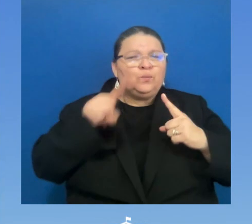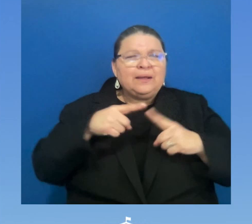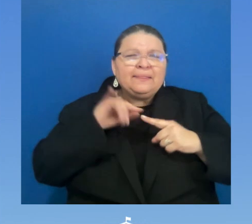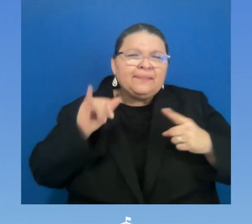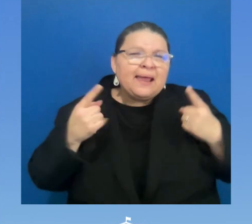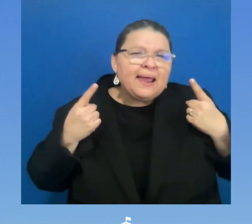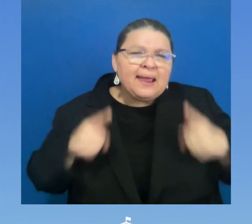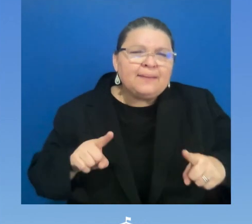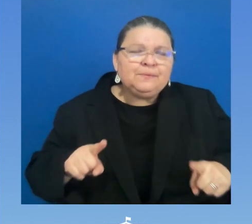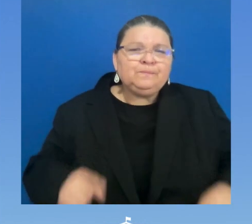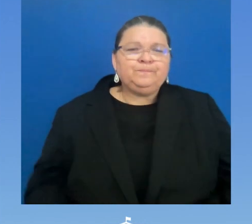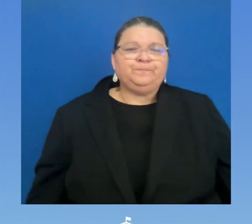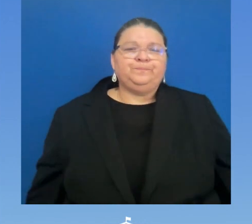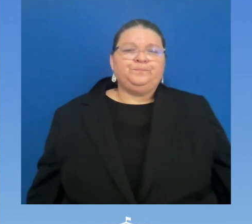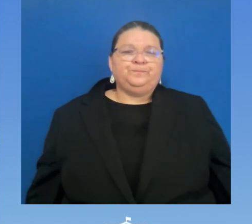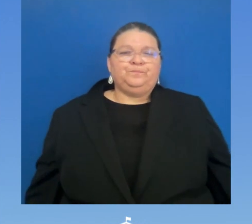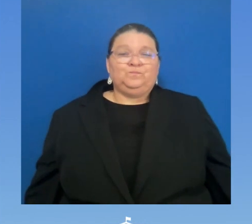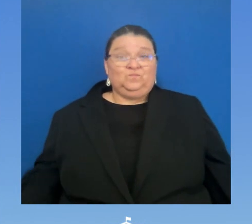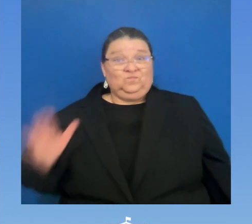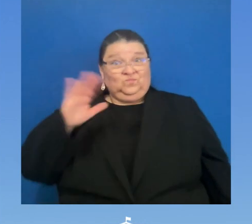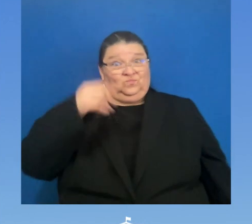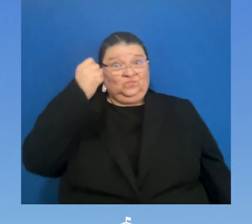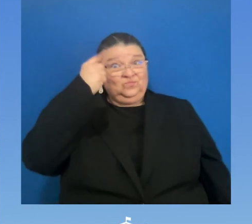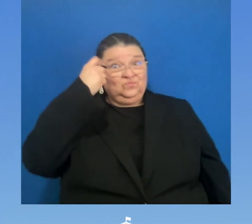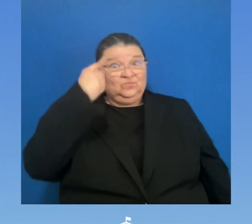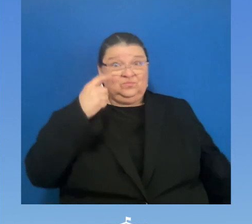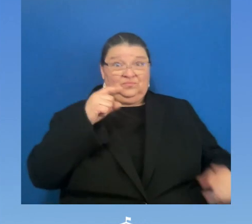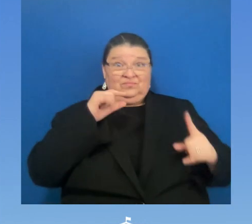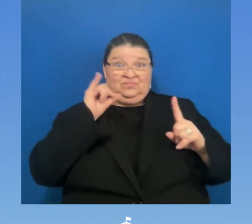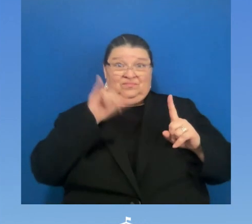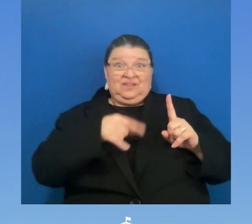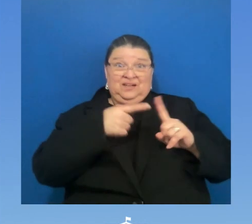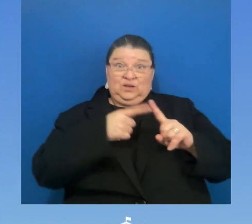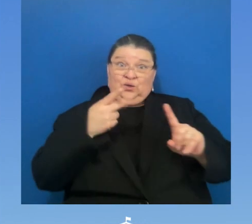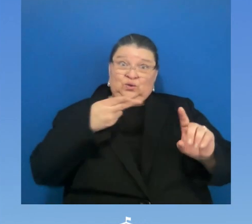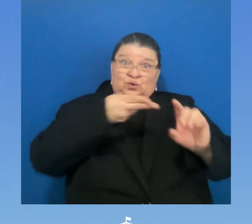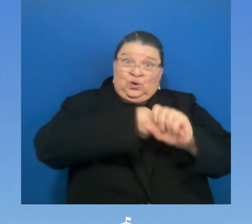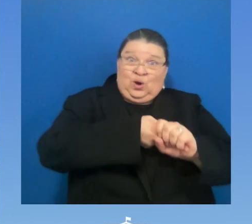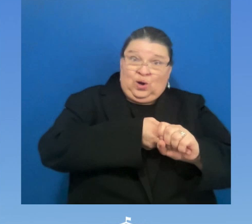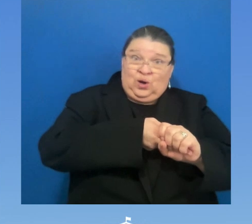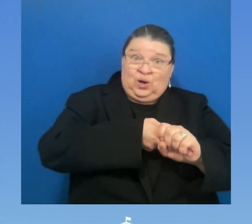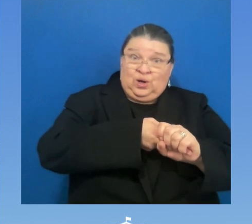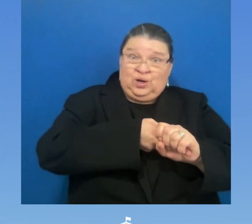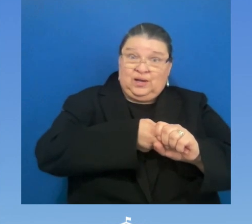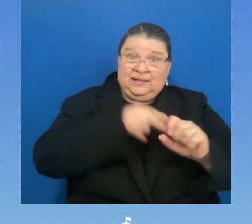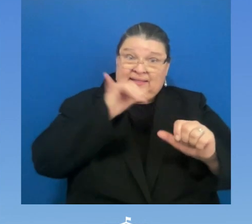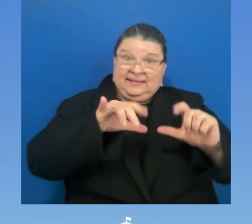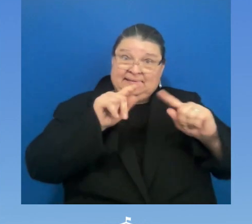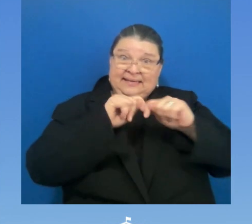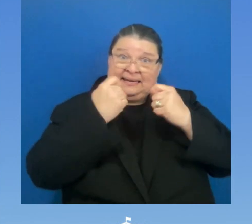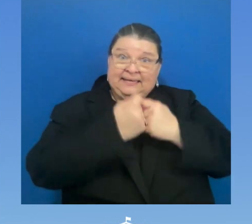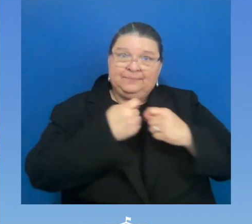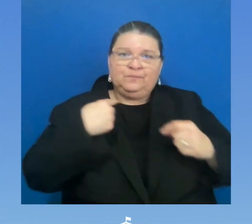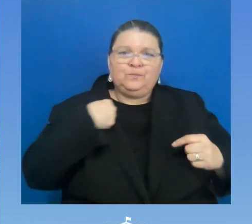you have a dual mandate. The first is superb soccer. I mean, we have the expectation of winning everything.